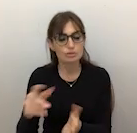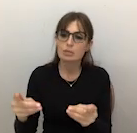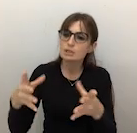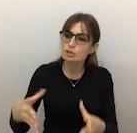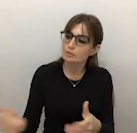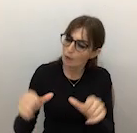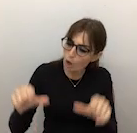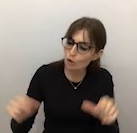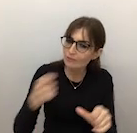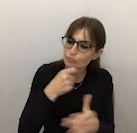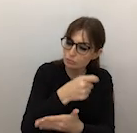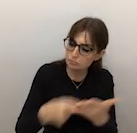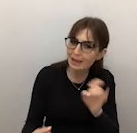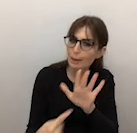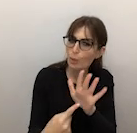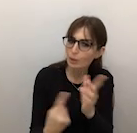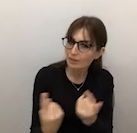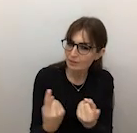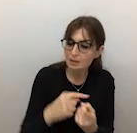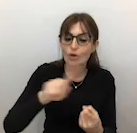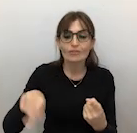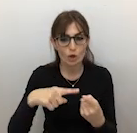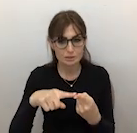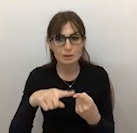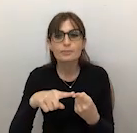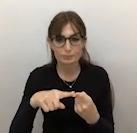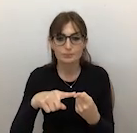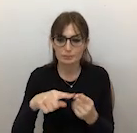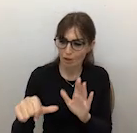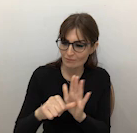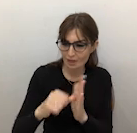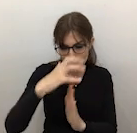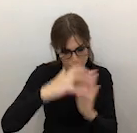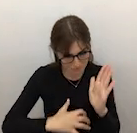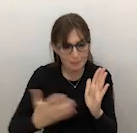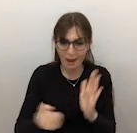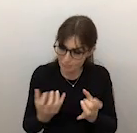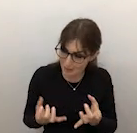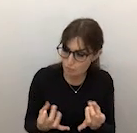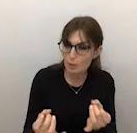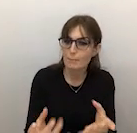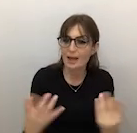the directors are confirming a few key matters. First, that the financial statements have been prepared in